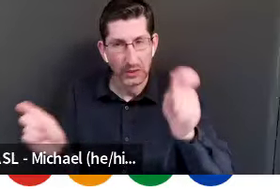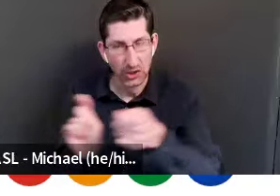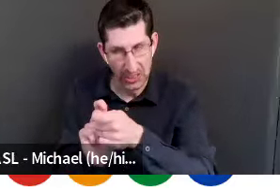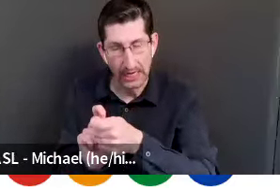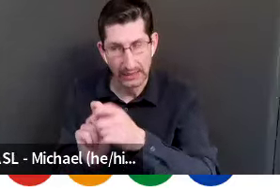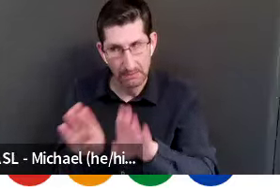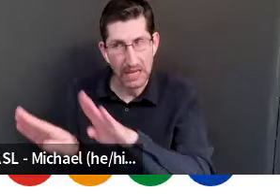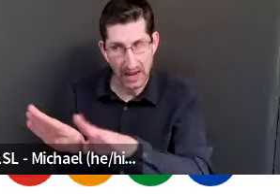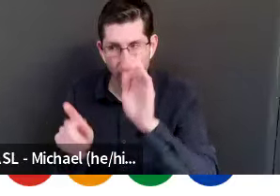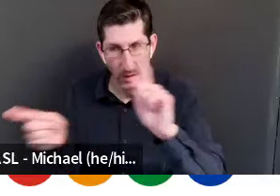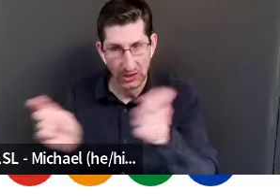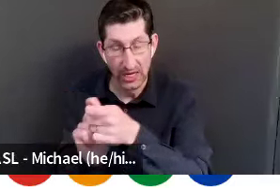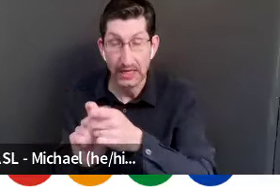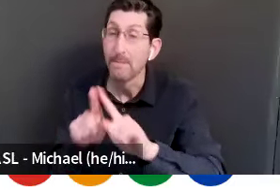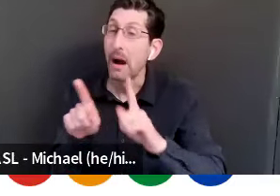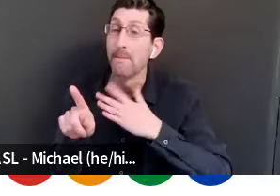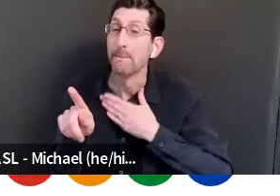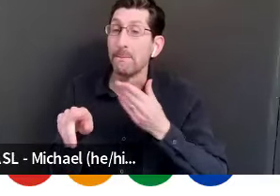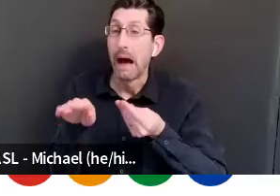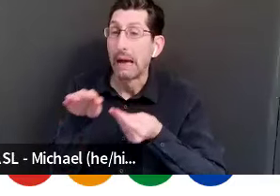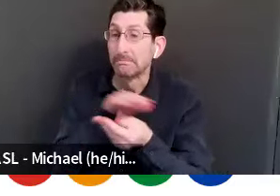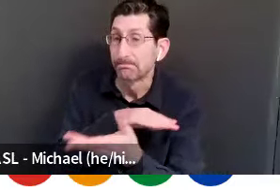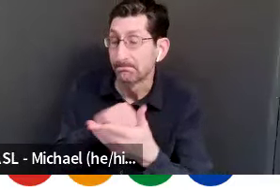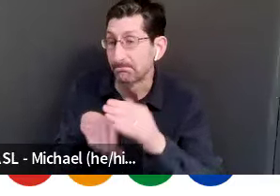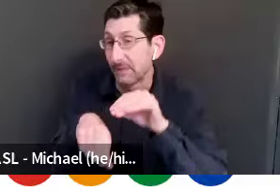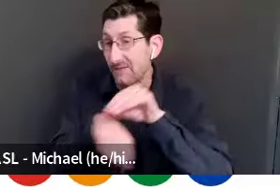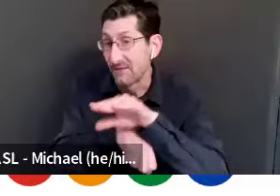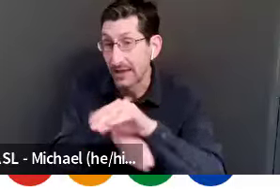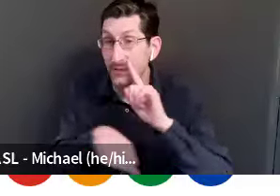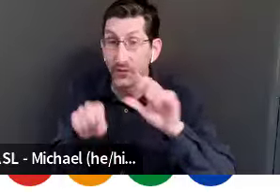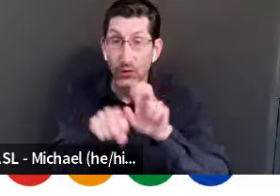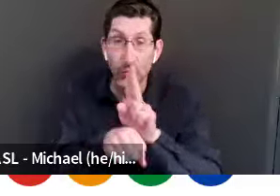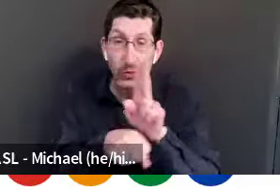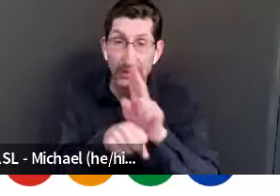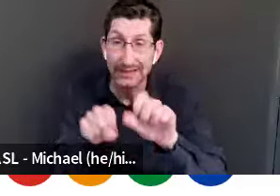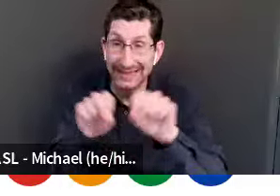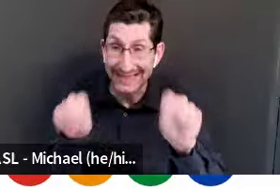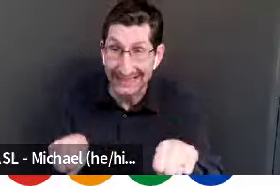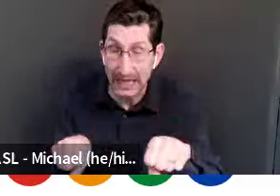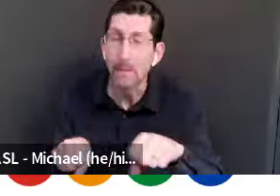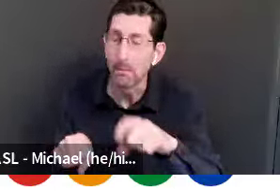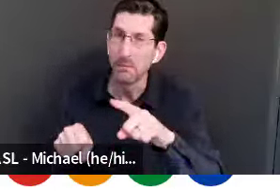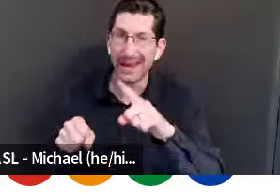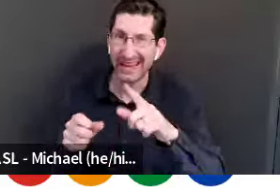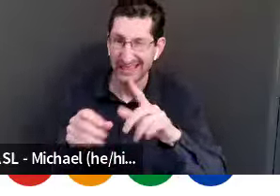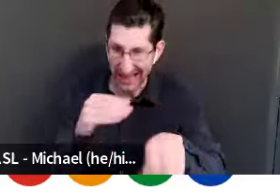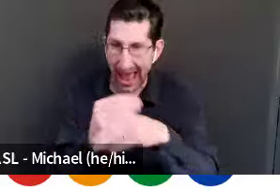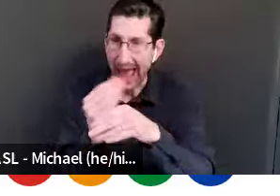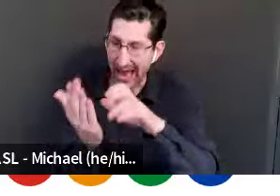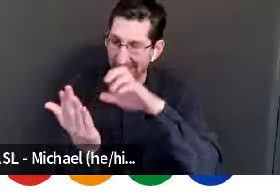BE CHANGED.